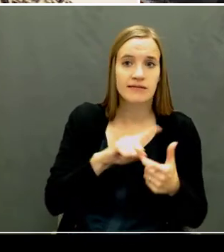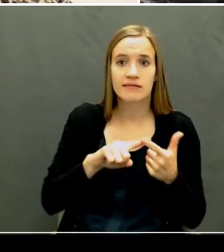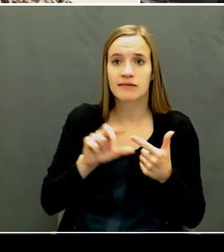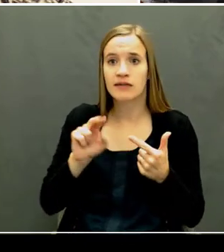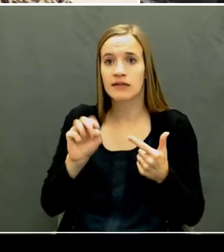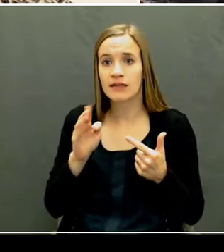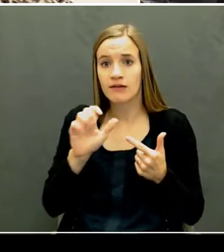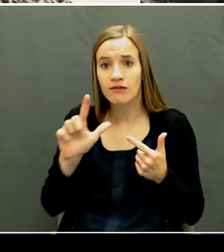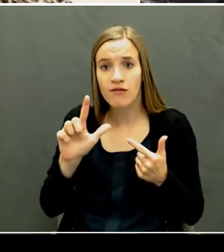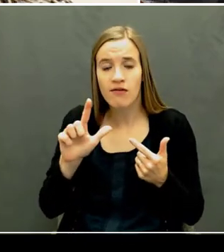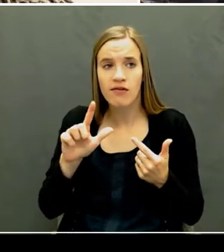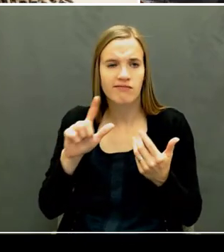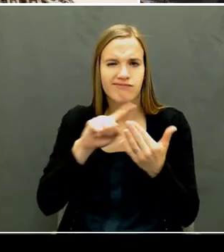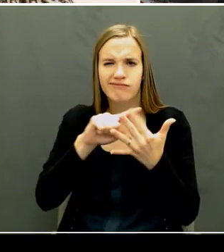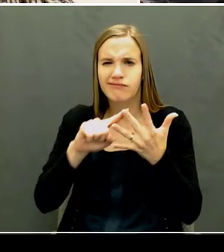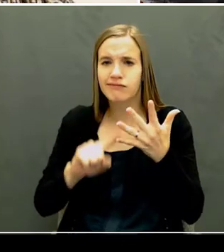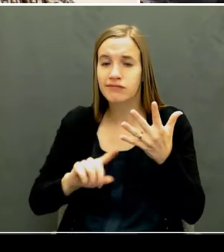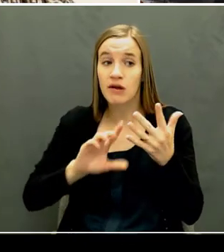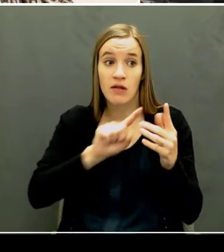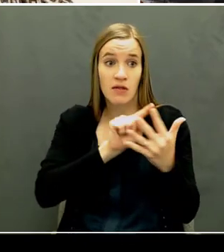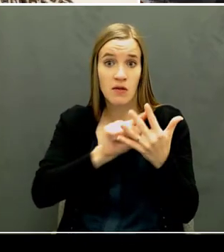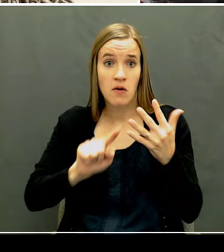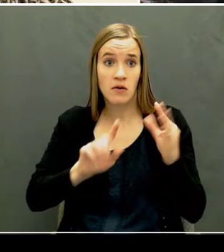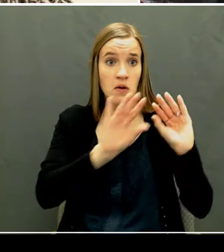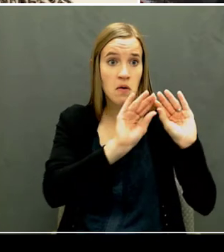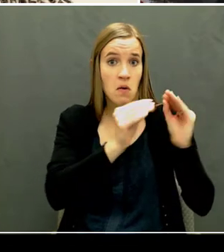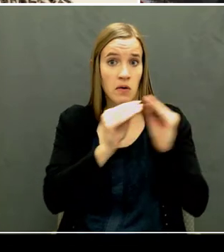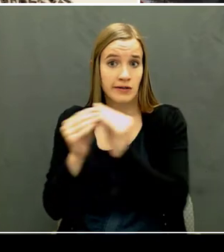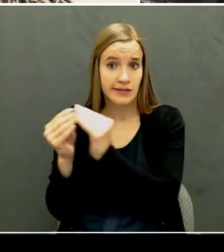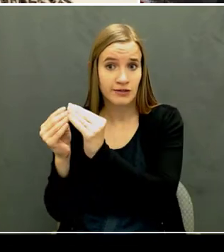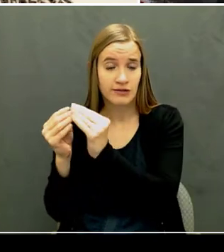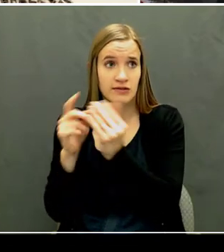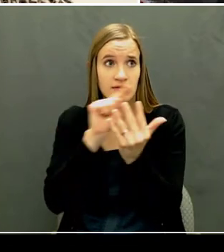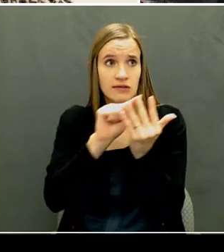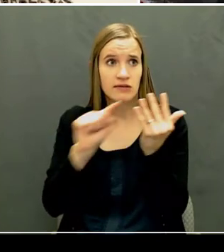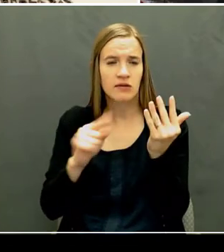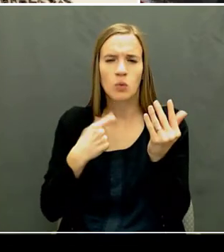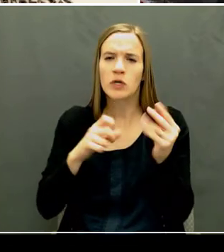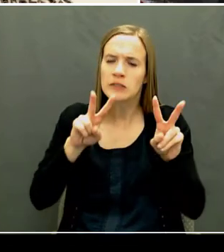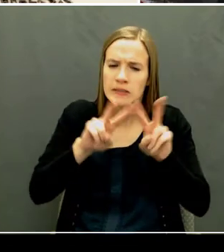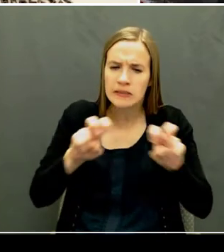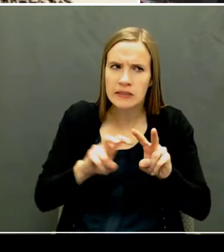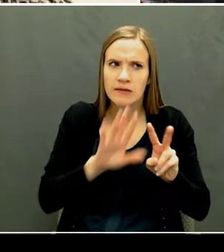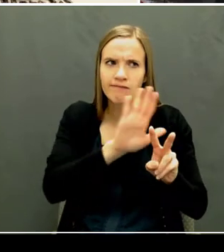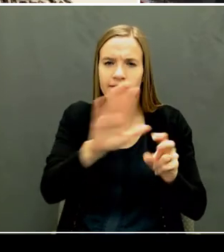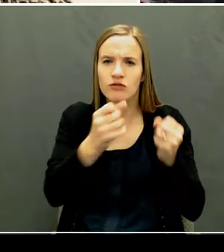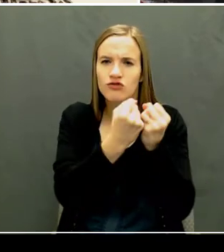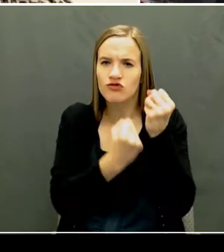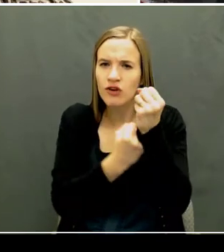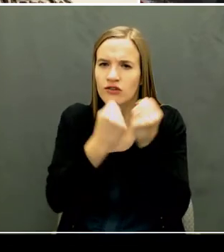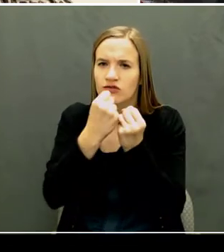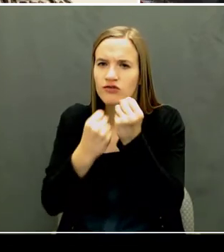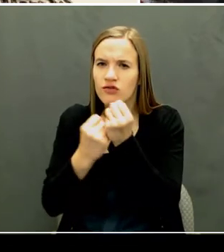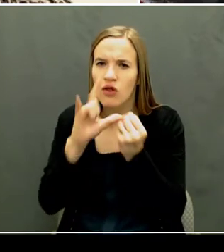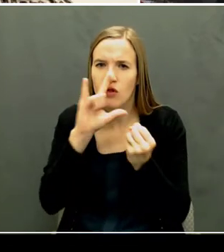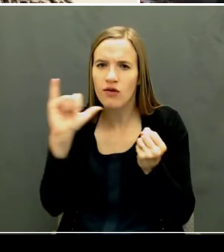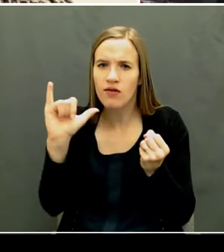long list of organizations. And look at how you're structured. And look at whether there's different